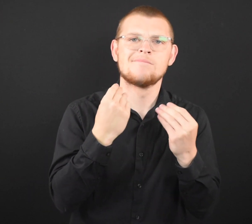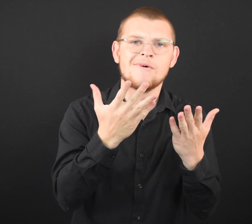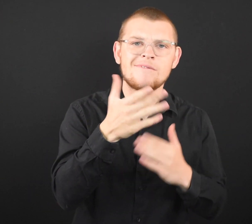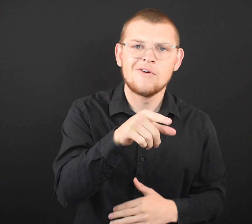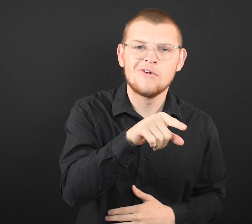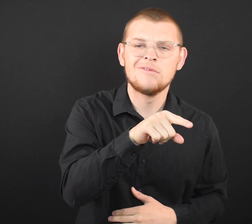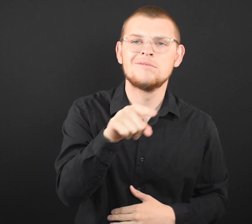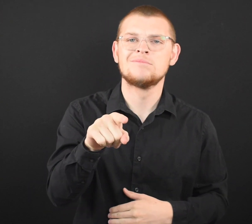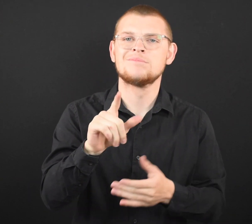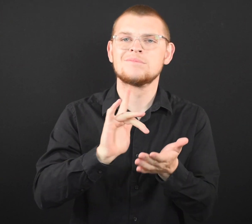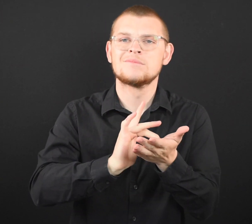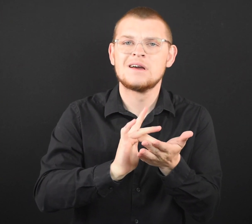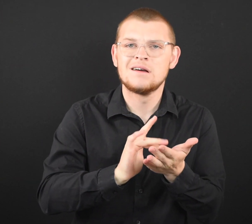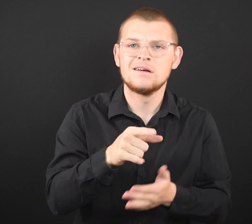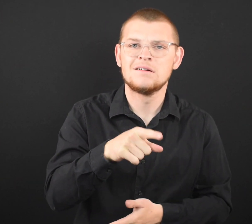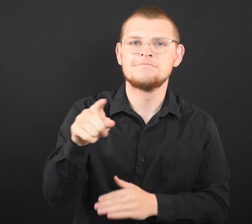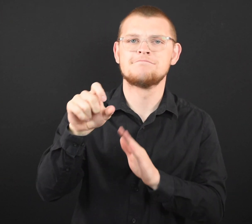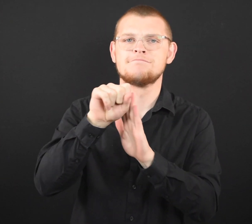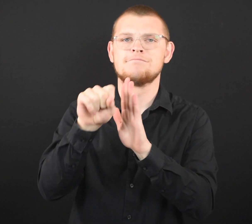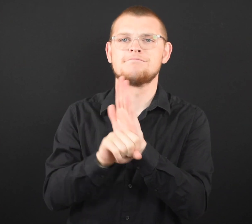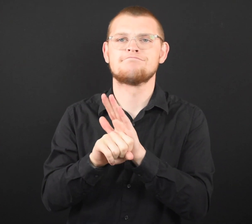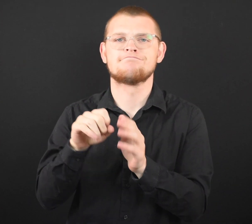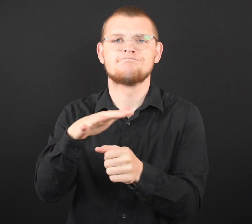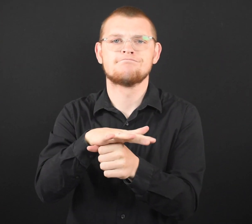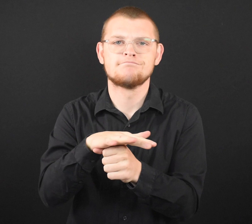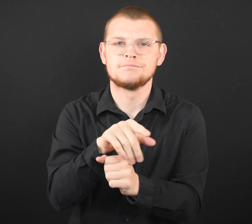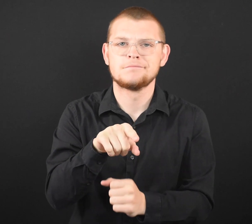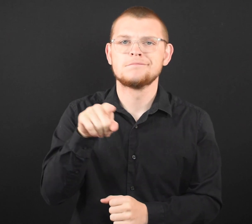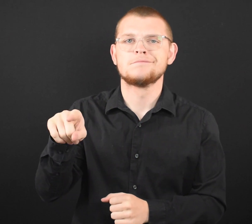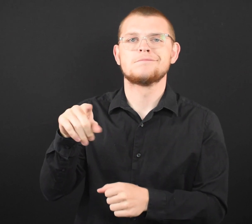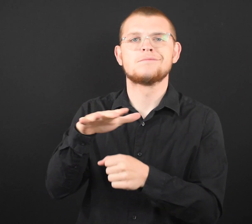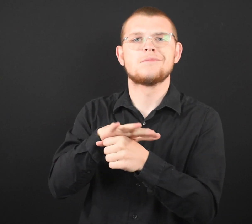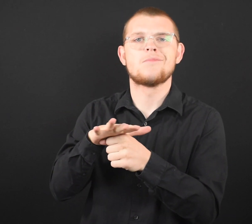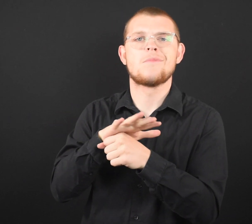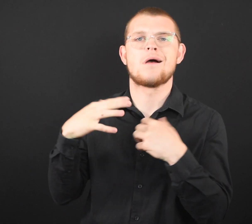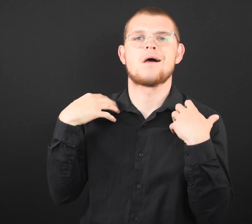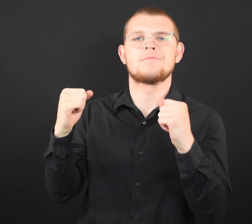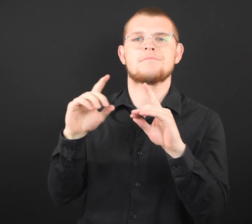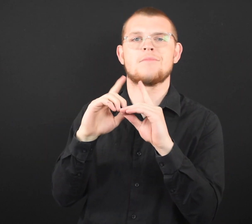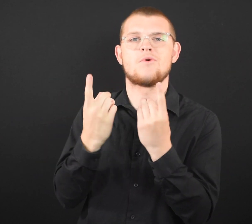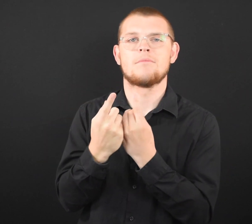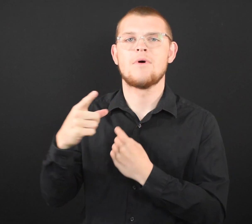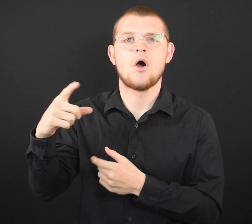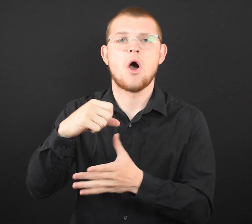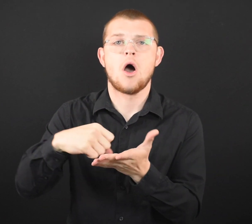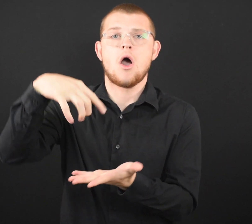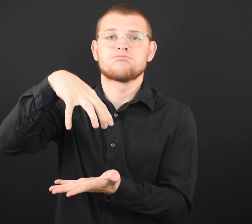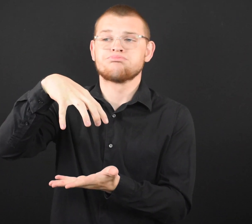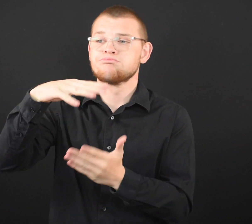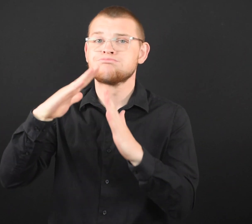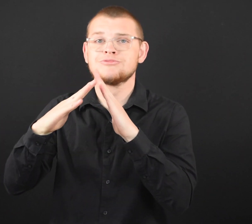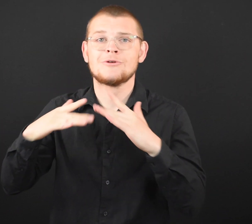pharmacies, state sites, local health department, and pop-up and community